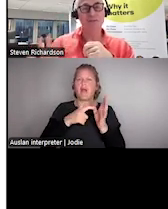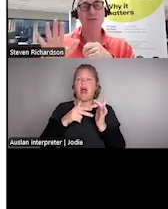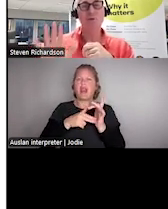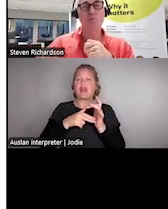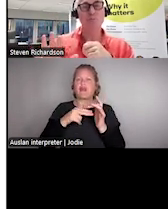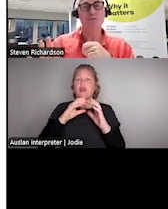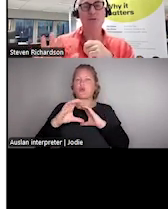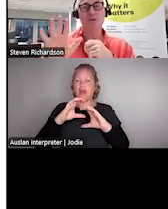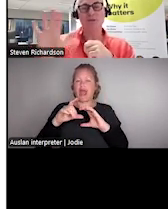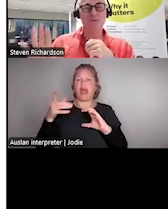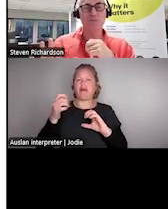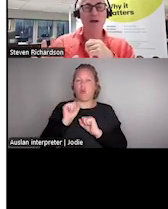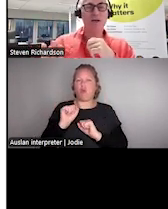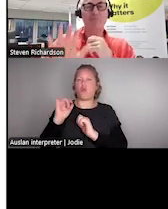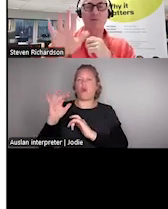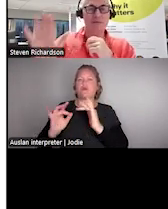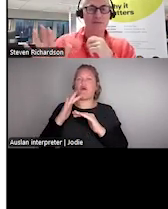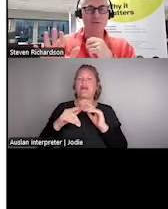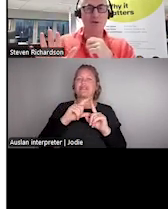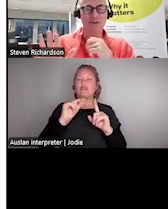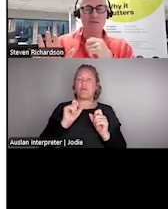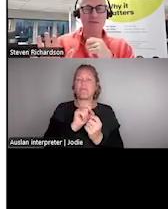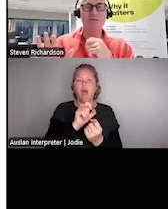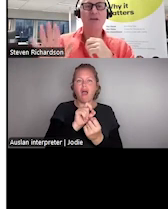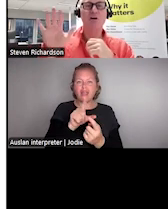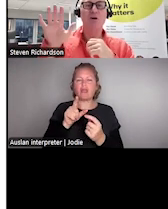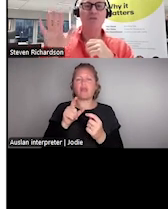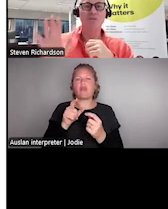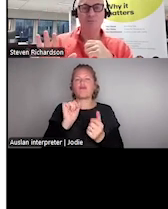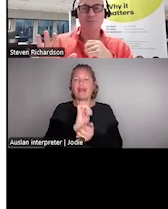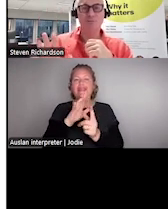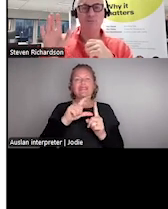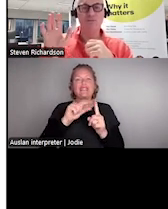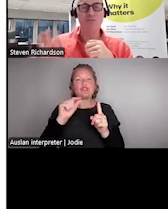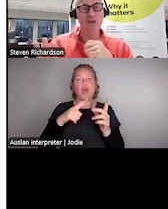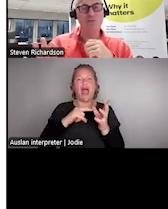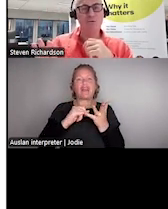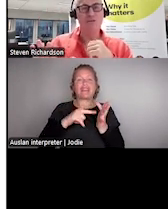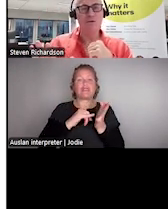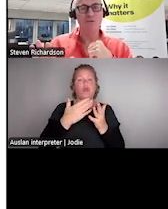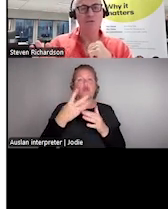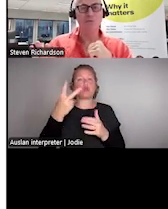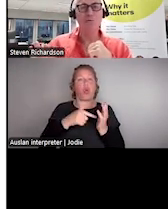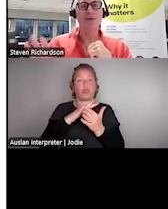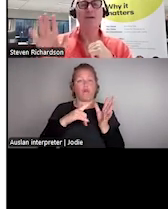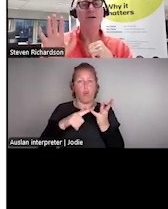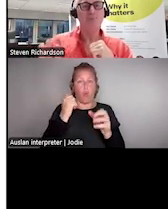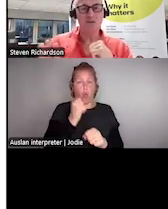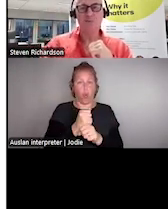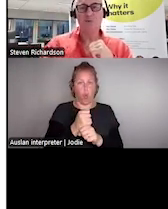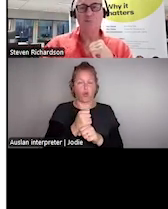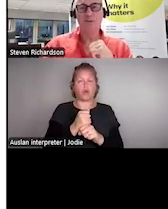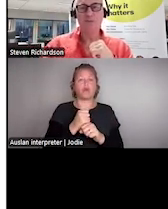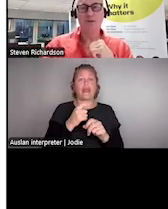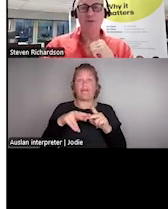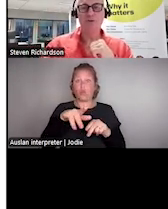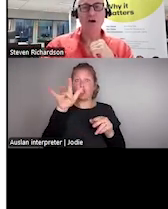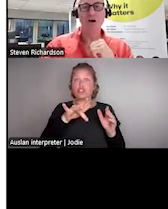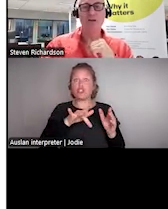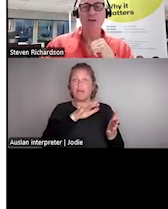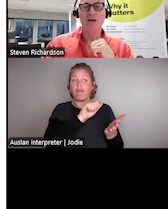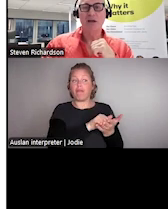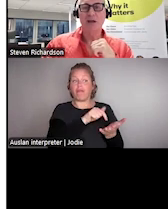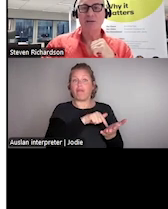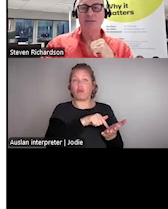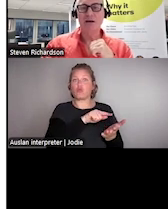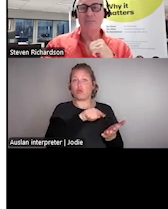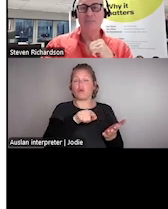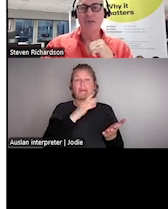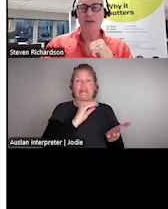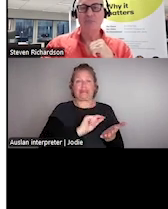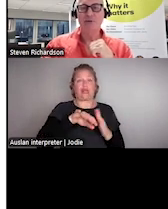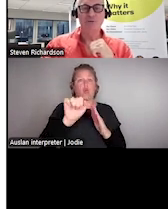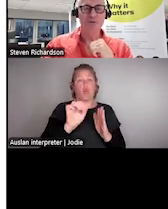standalone website around digital marketing with digital assets around 4 August. You can rejoin